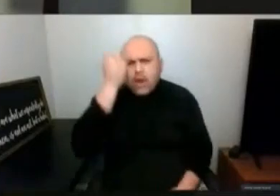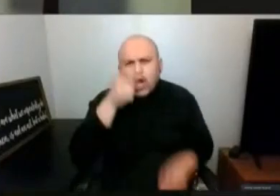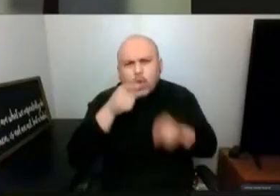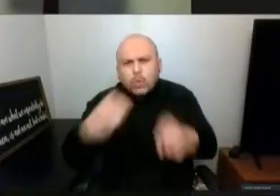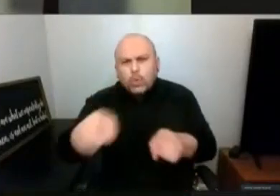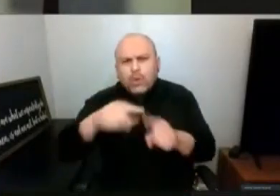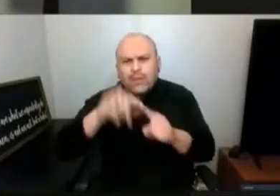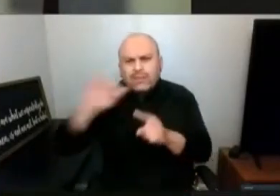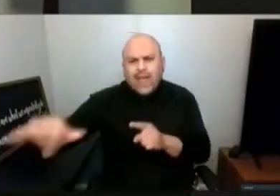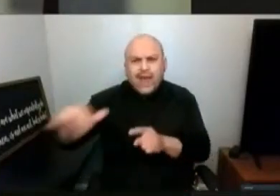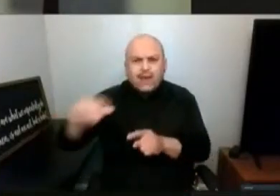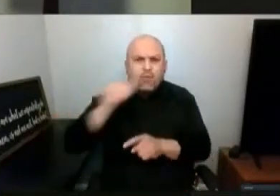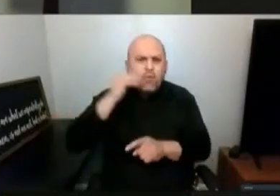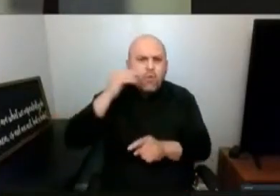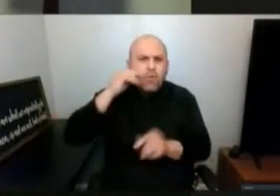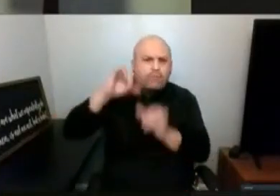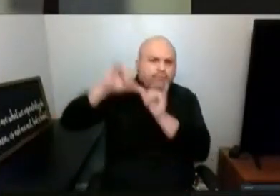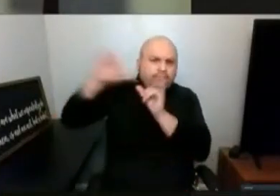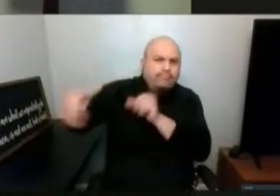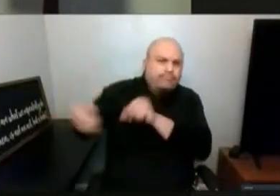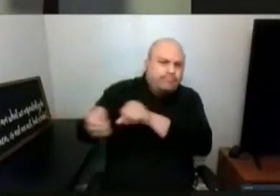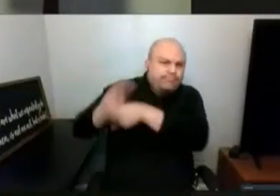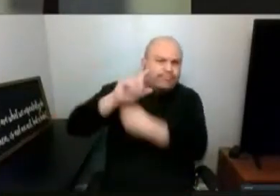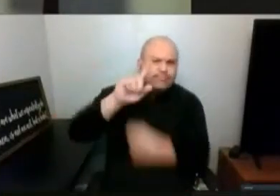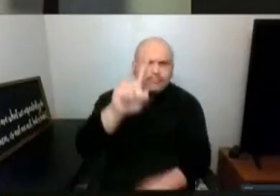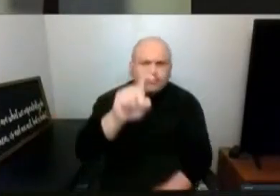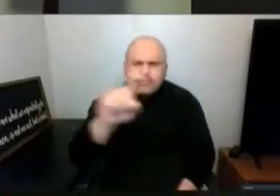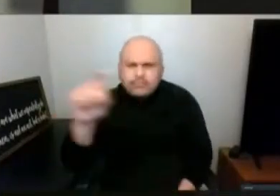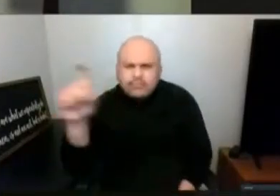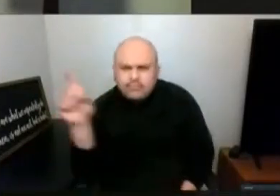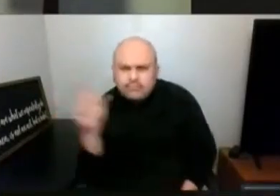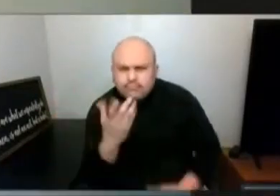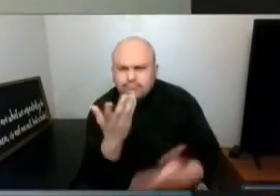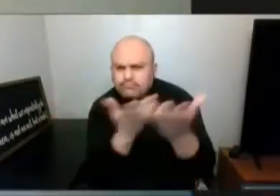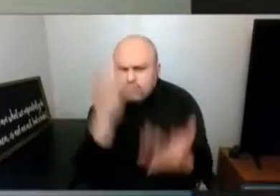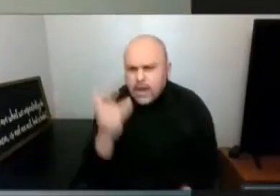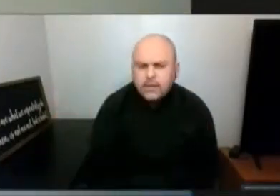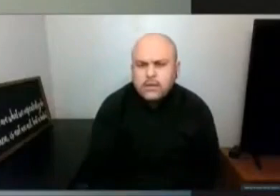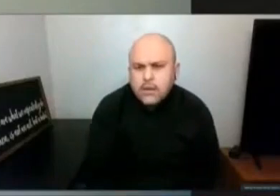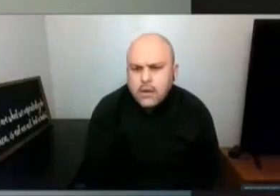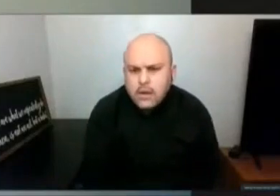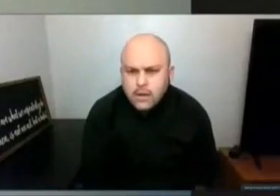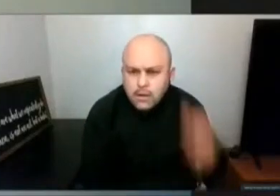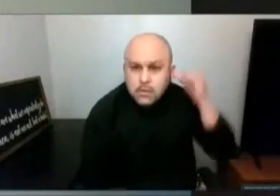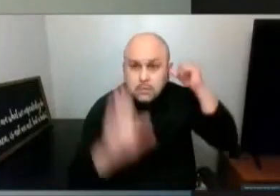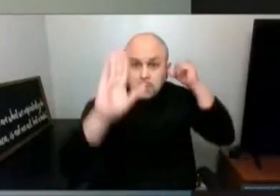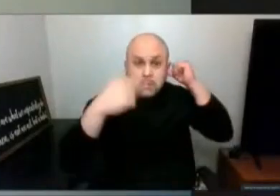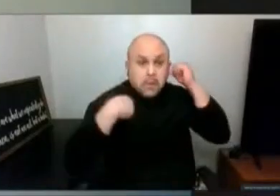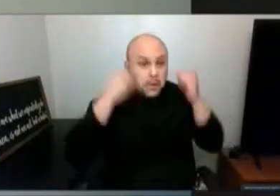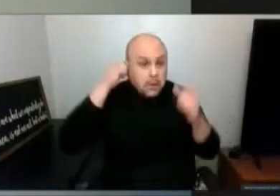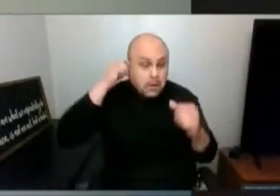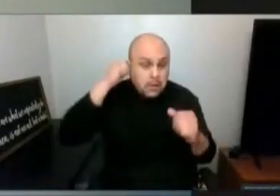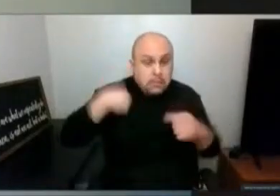Niranjan Karnik: I can start out if you like. Arthur Evans: Okay. Go ahead.